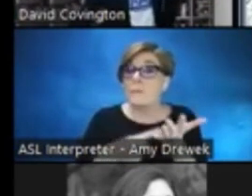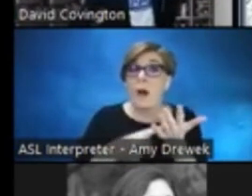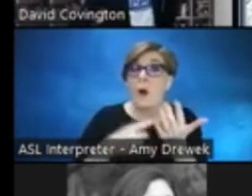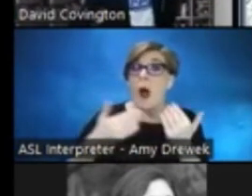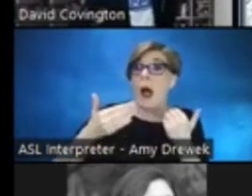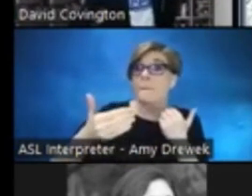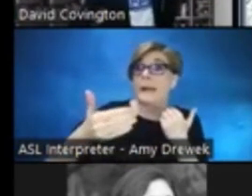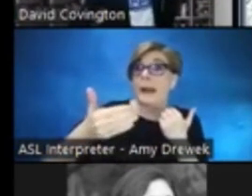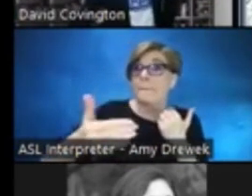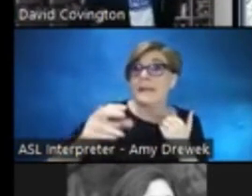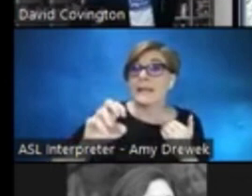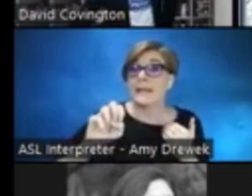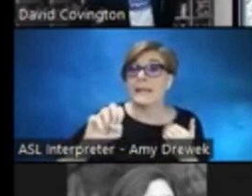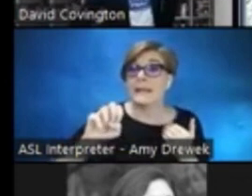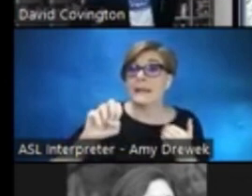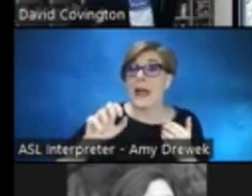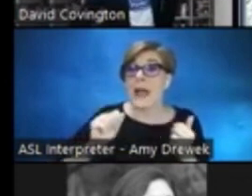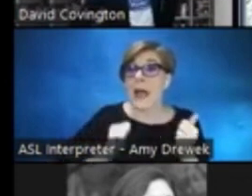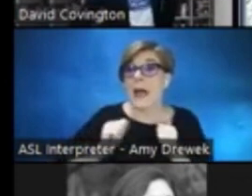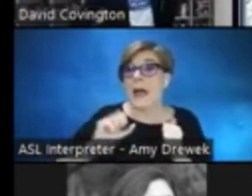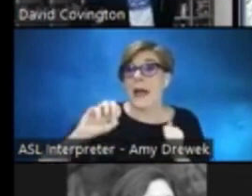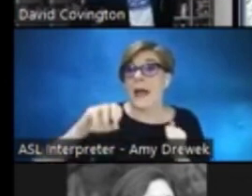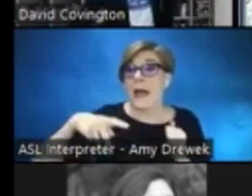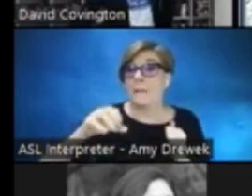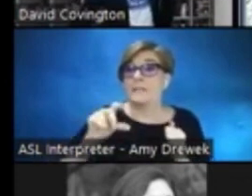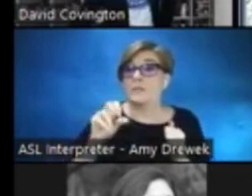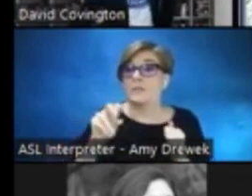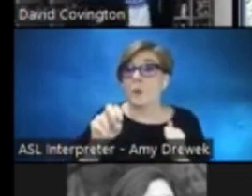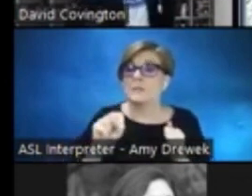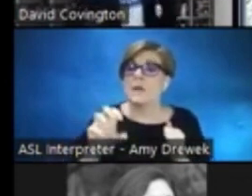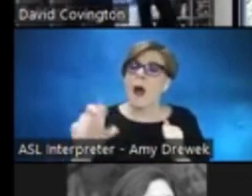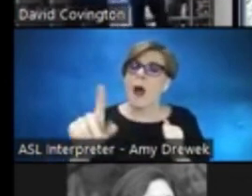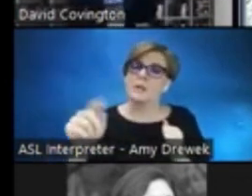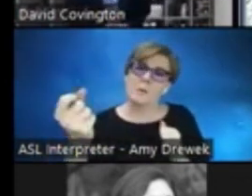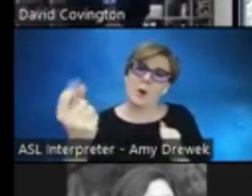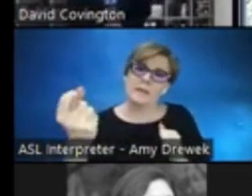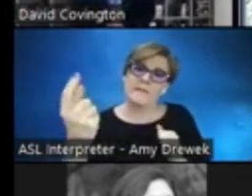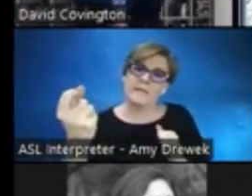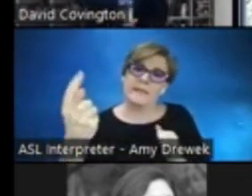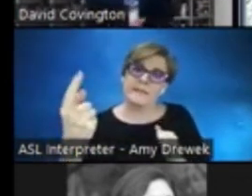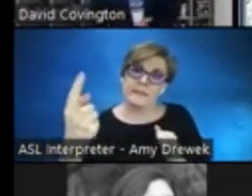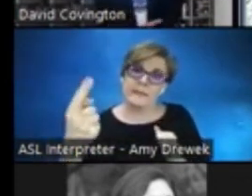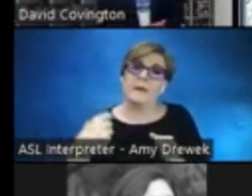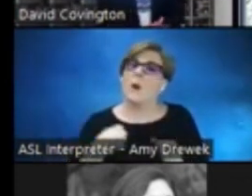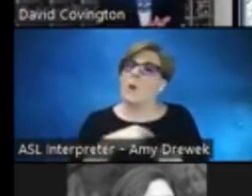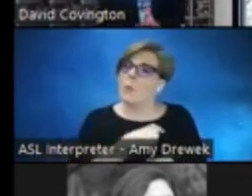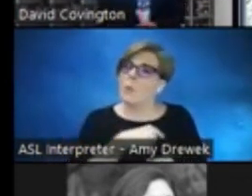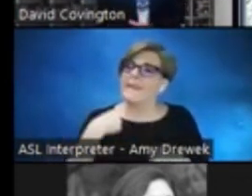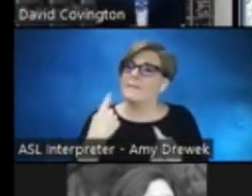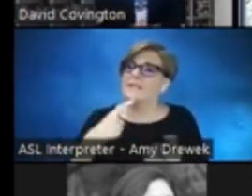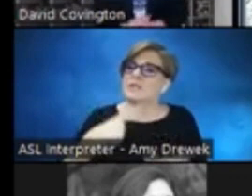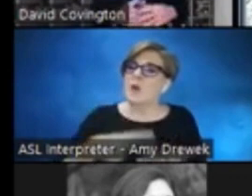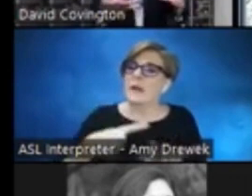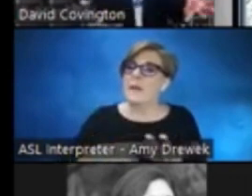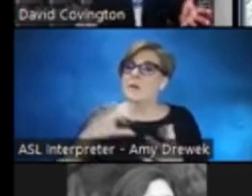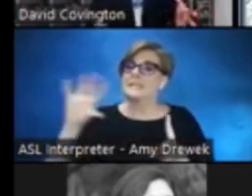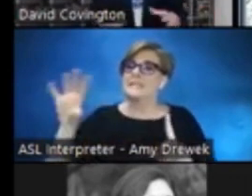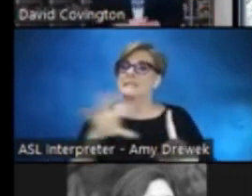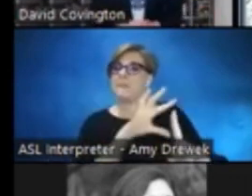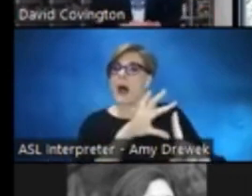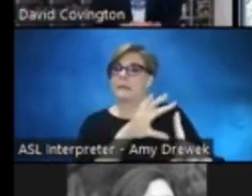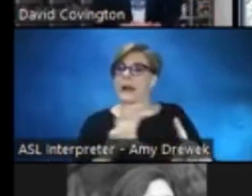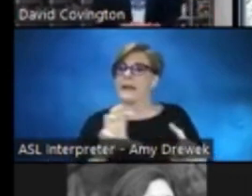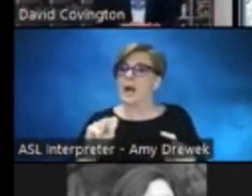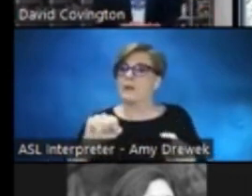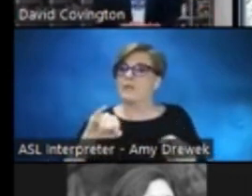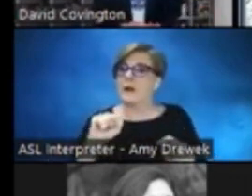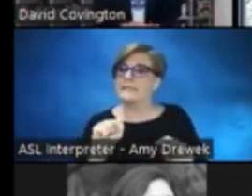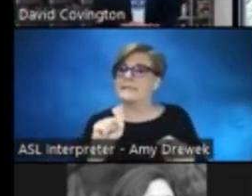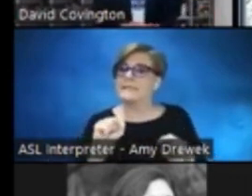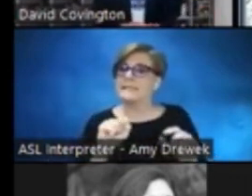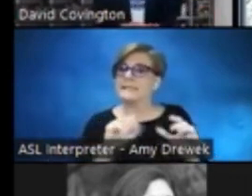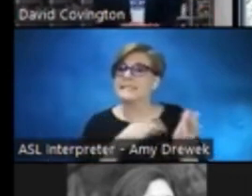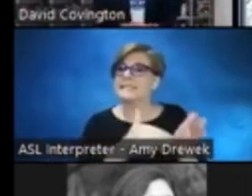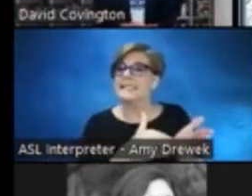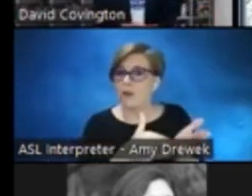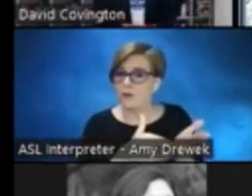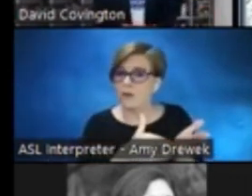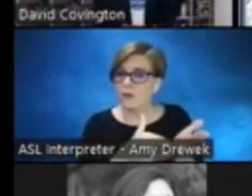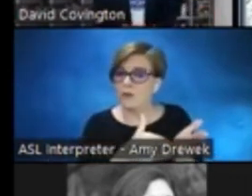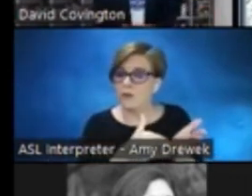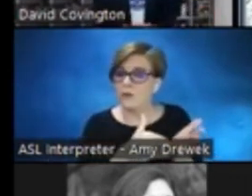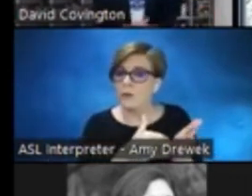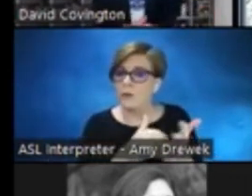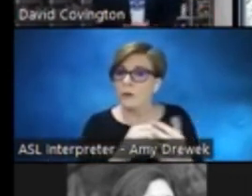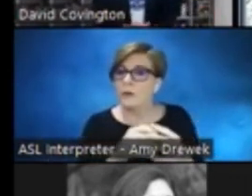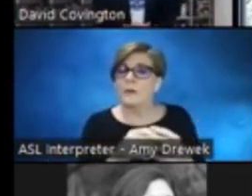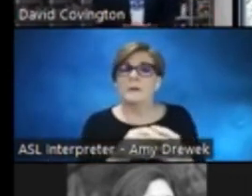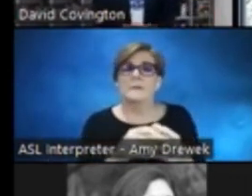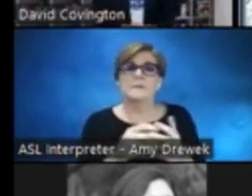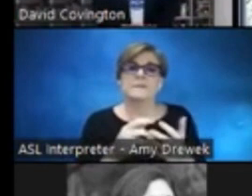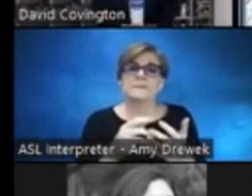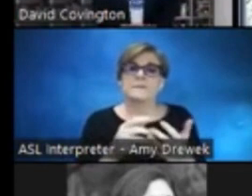ON OCTOBER 11TH, WE HAVE BEEN TALKING ABOUT SPOT LIGHTING